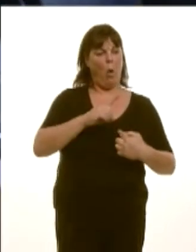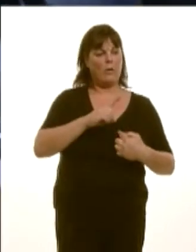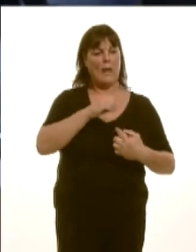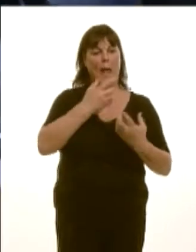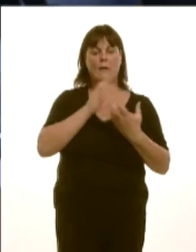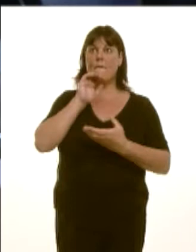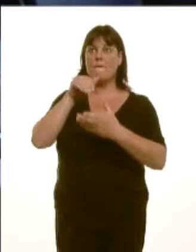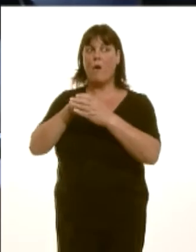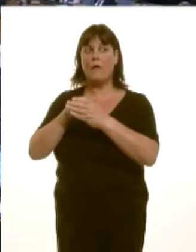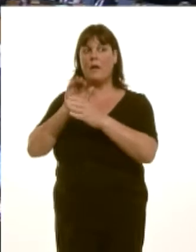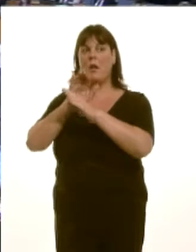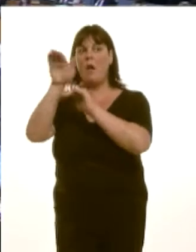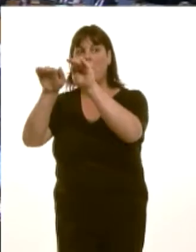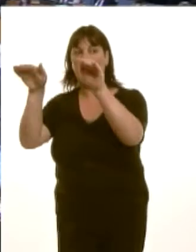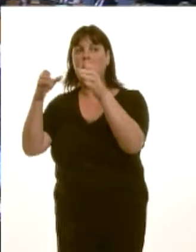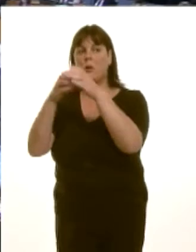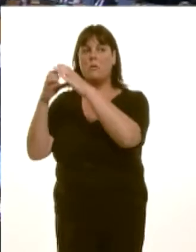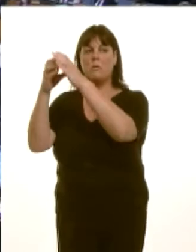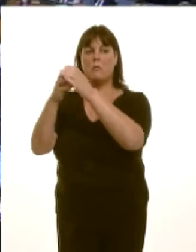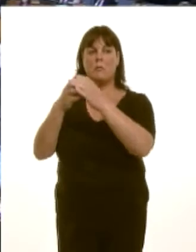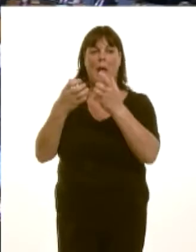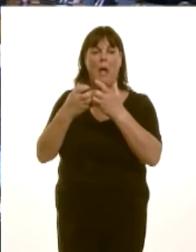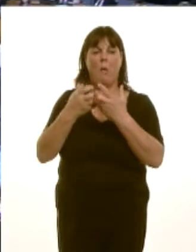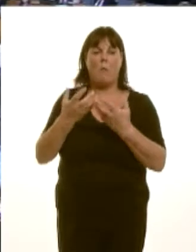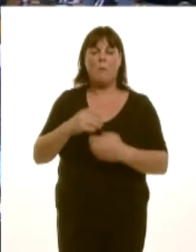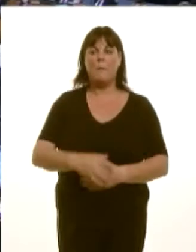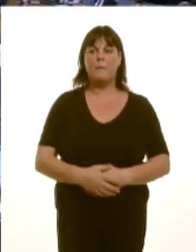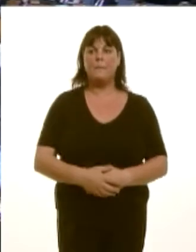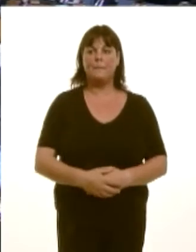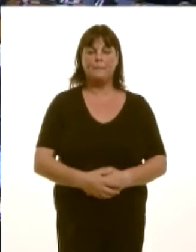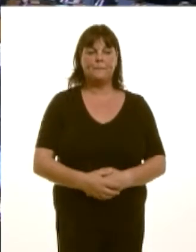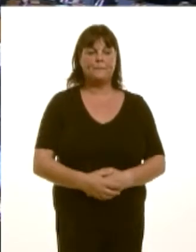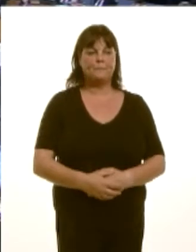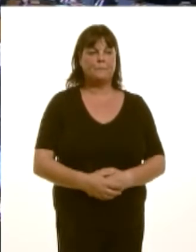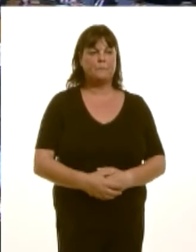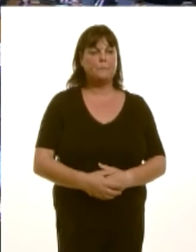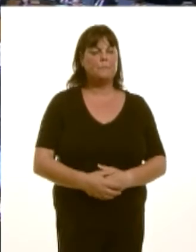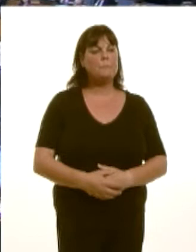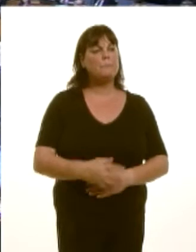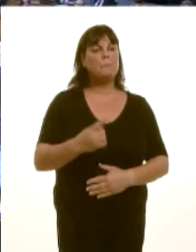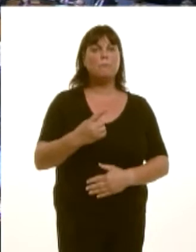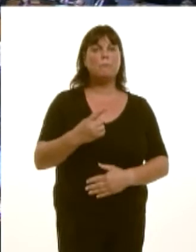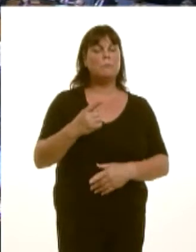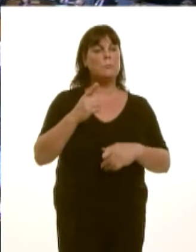Mick Antoniw: First Minister, now that every UK political leader has accepted your long-standing